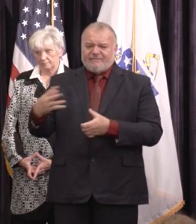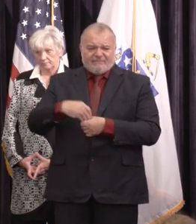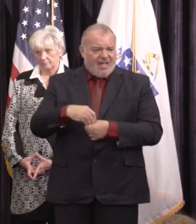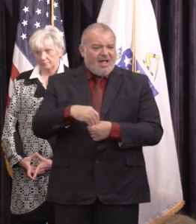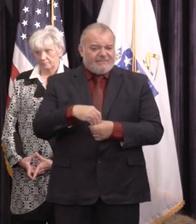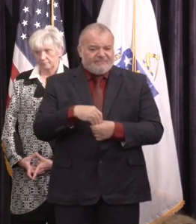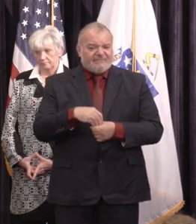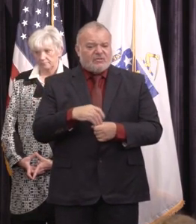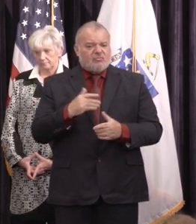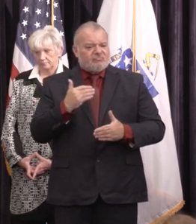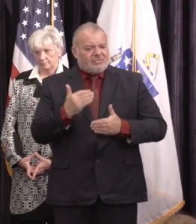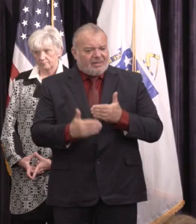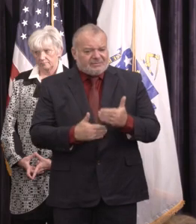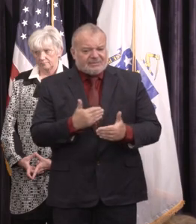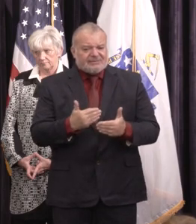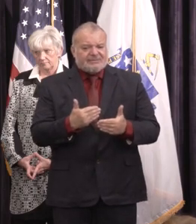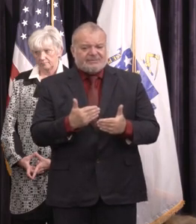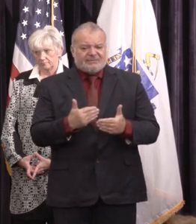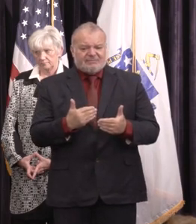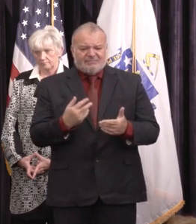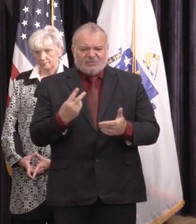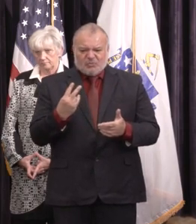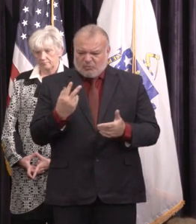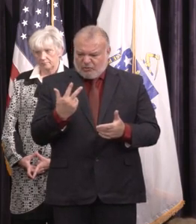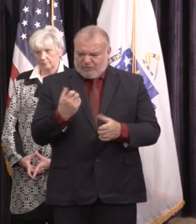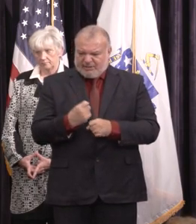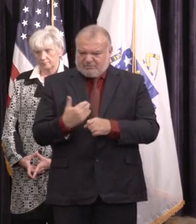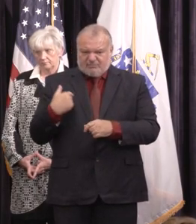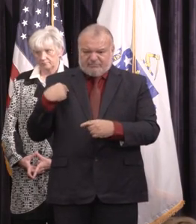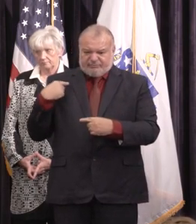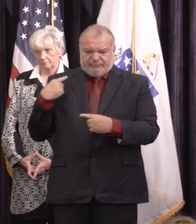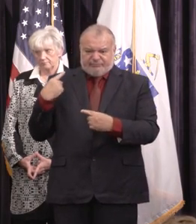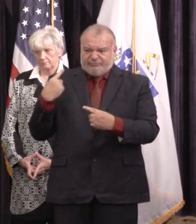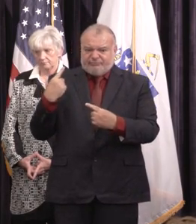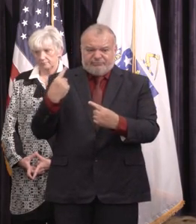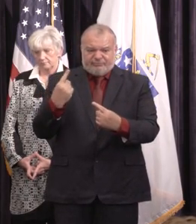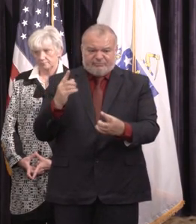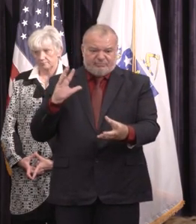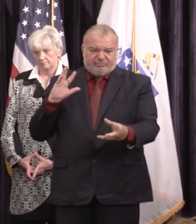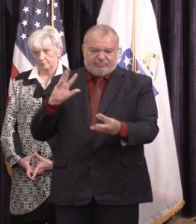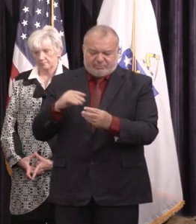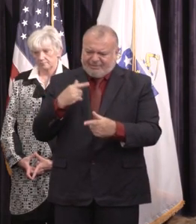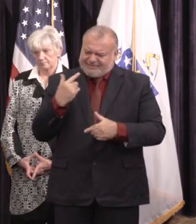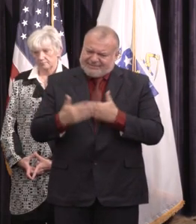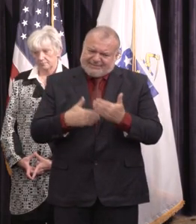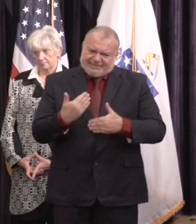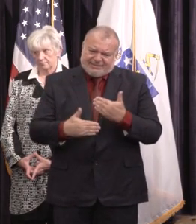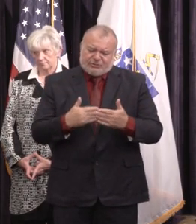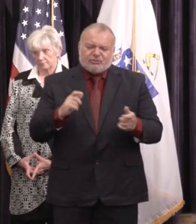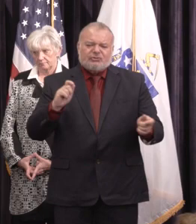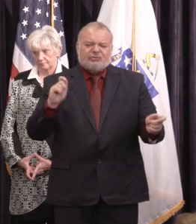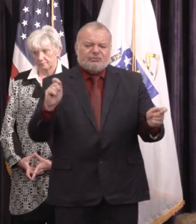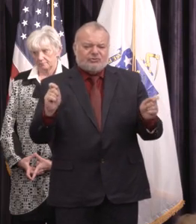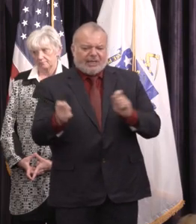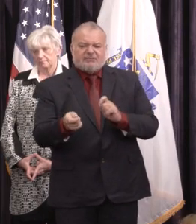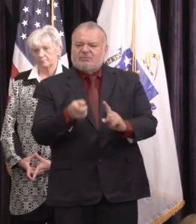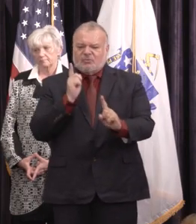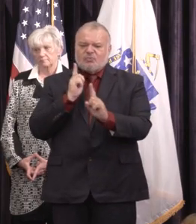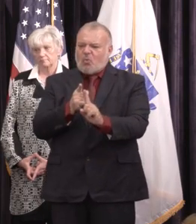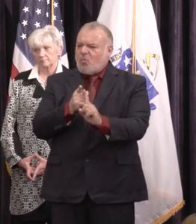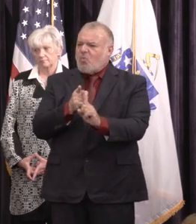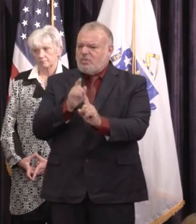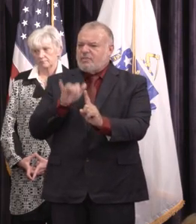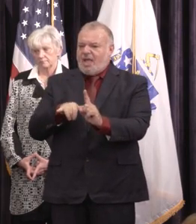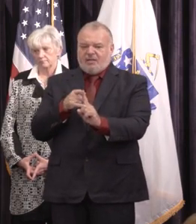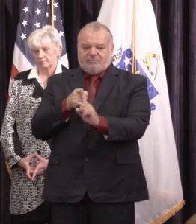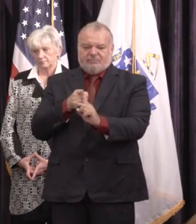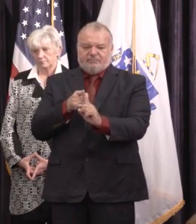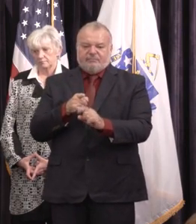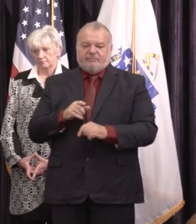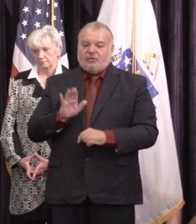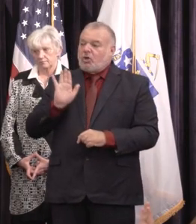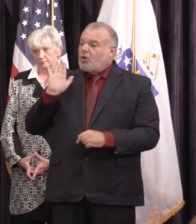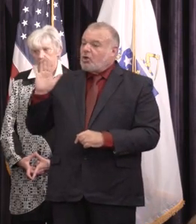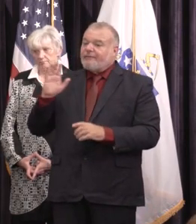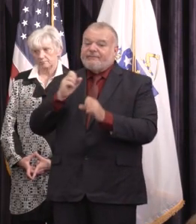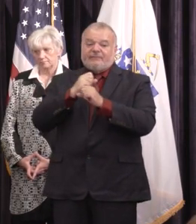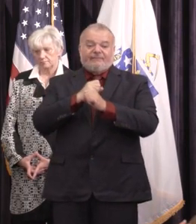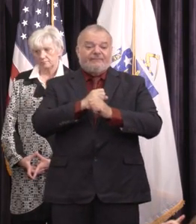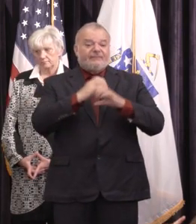through to where we want to get to. I want to commend her for that initiative. When we started